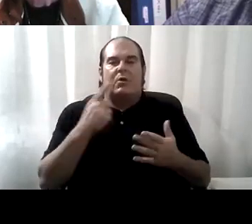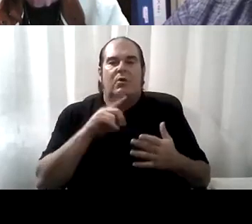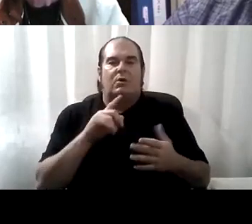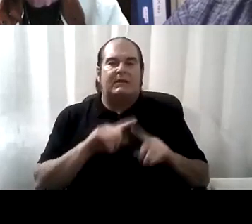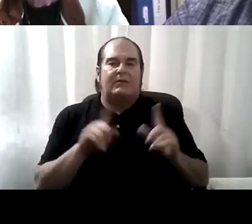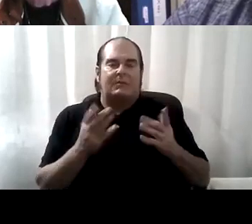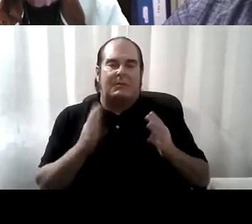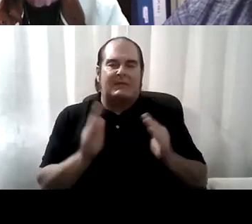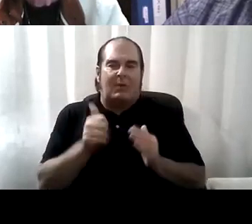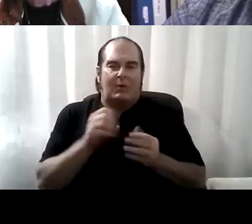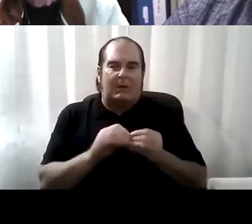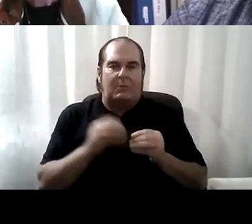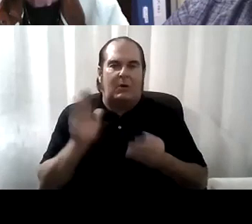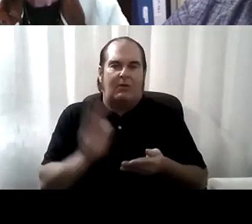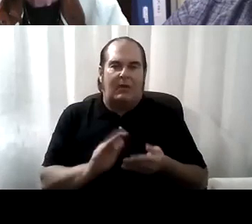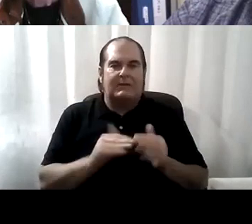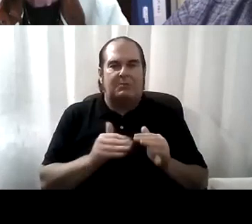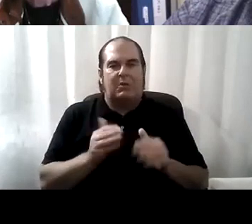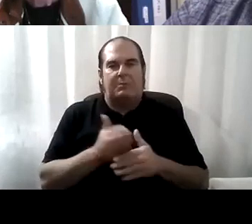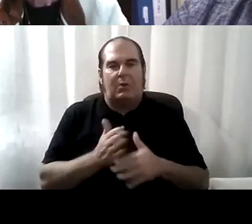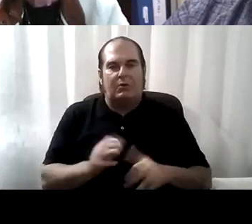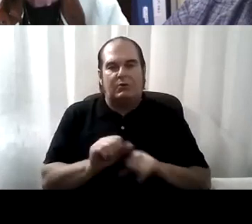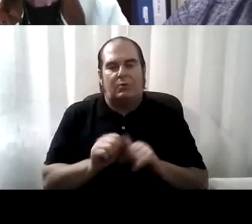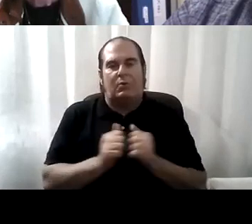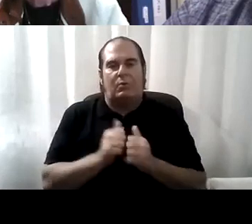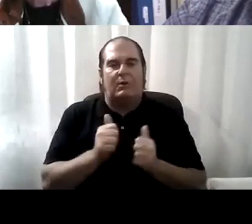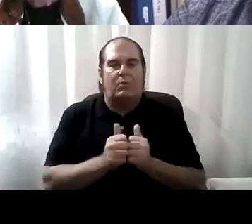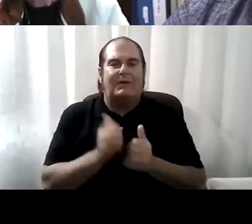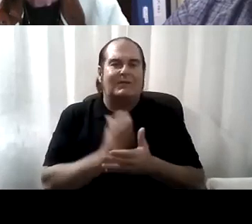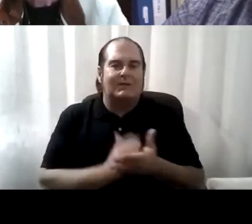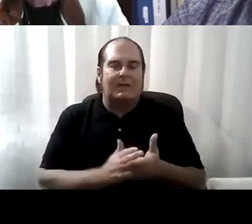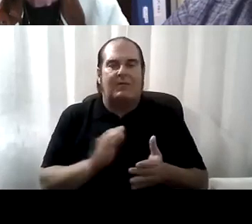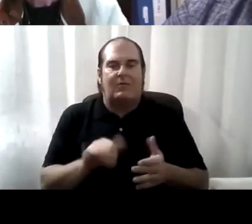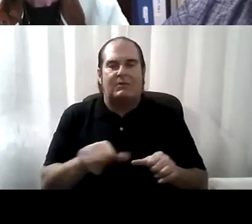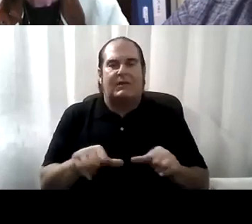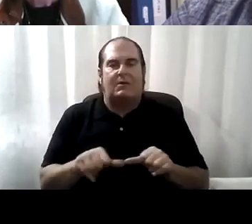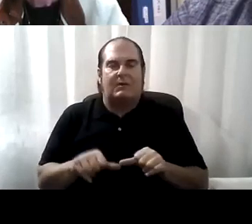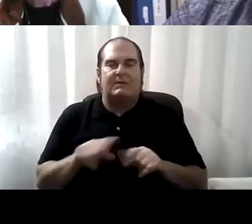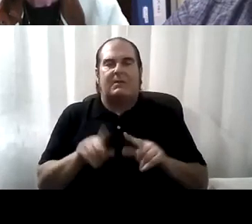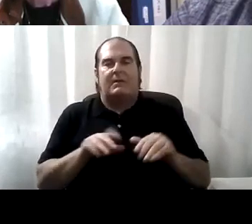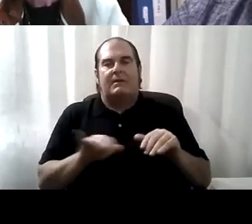numbers, fewer community partners to work with, the same basic level of services, and